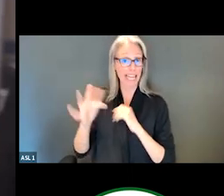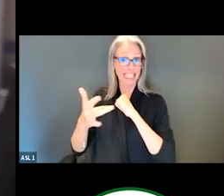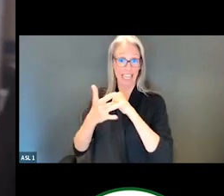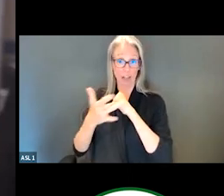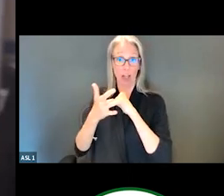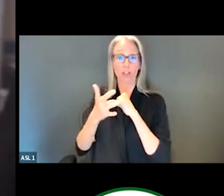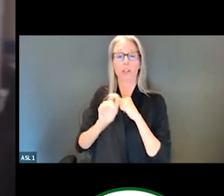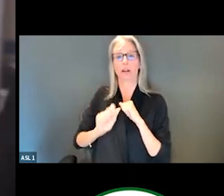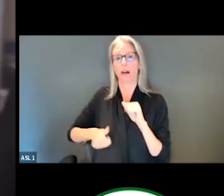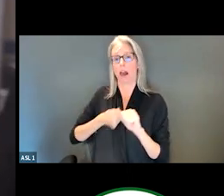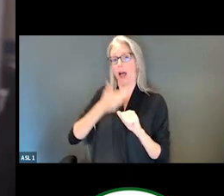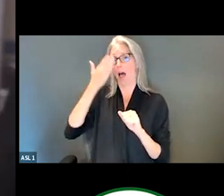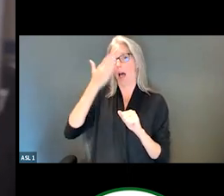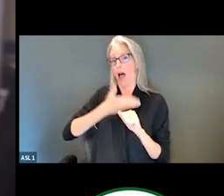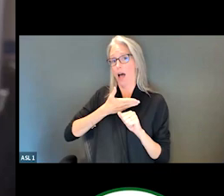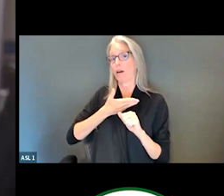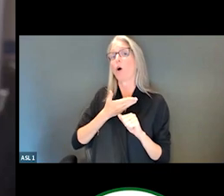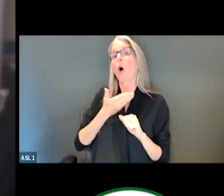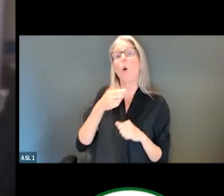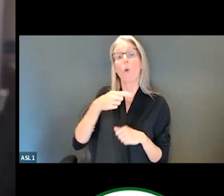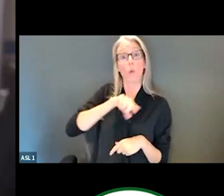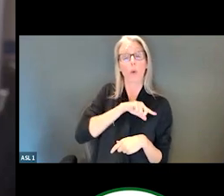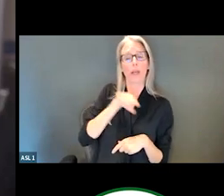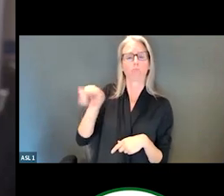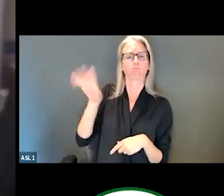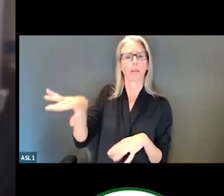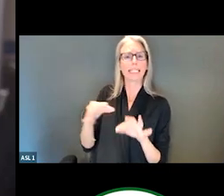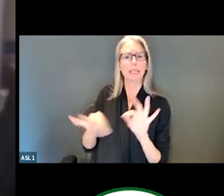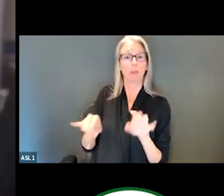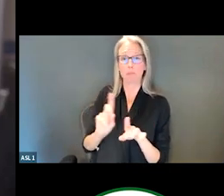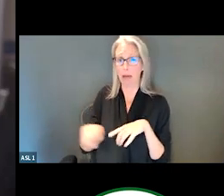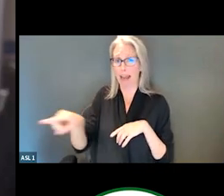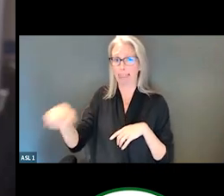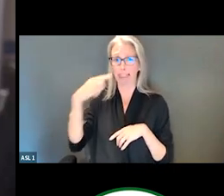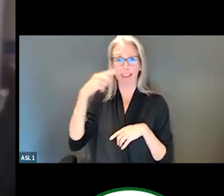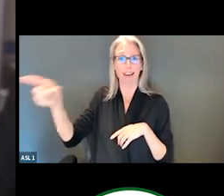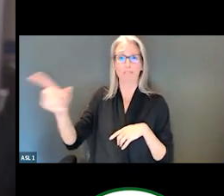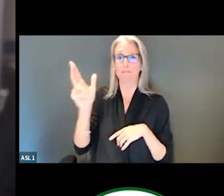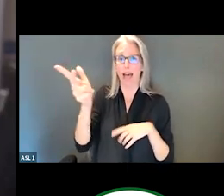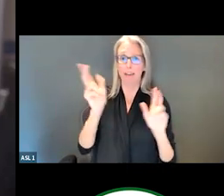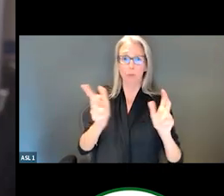If you want to run an accessible virtual conference, you can let us know and we can help you out.